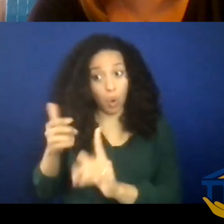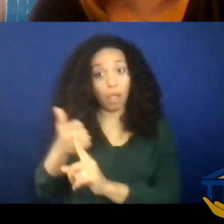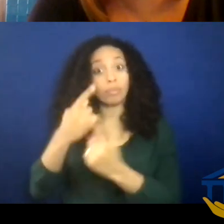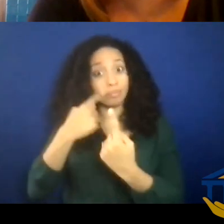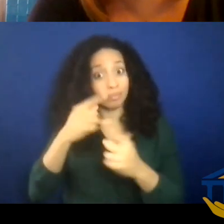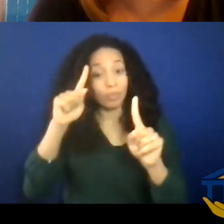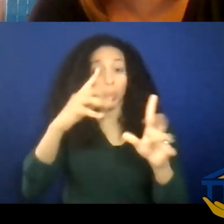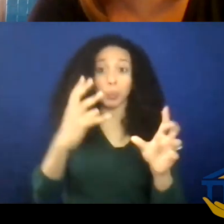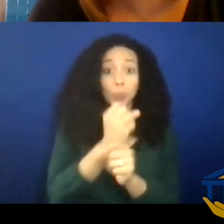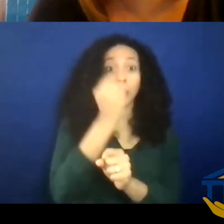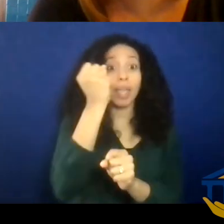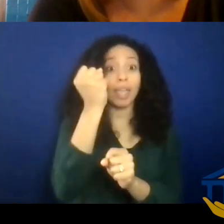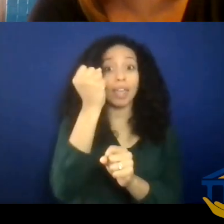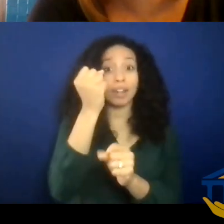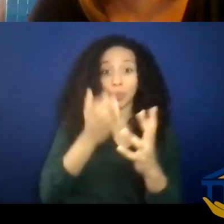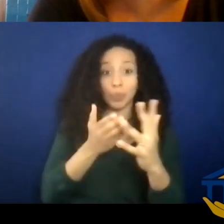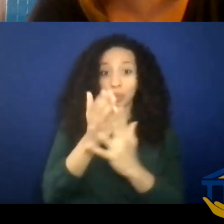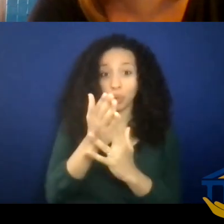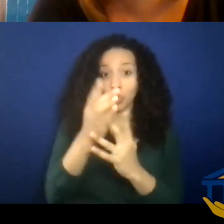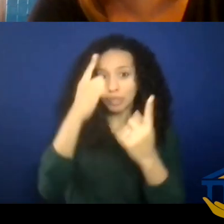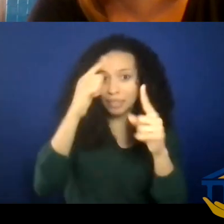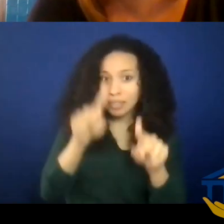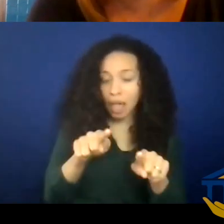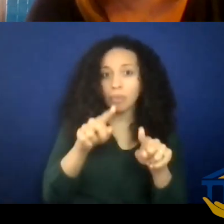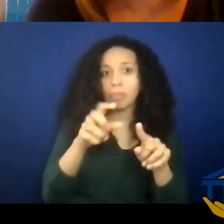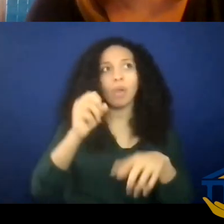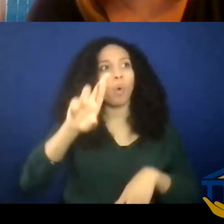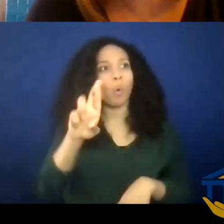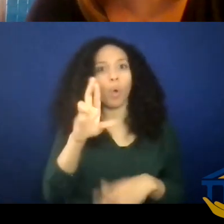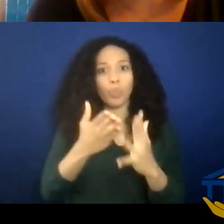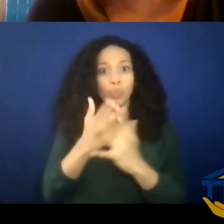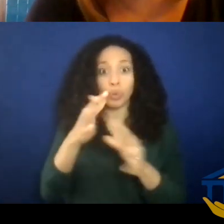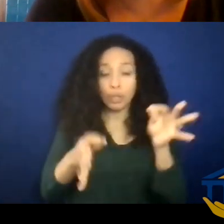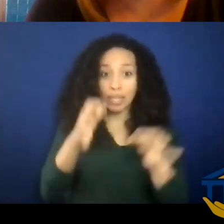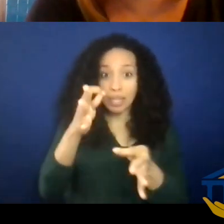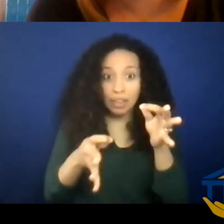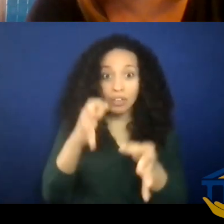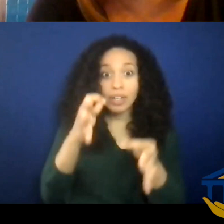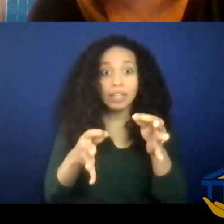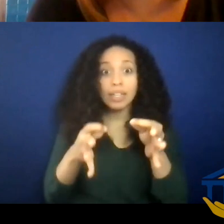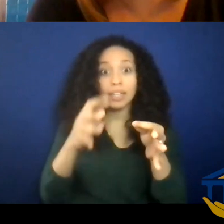through a hearing that actually has to be decided by a hearing officer,